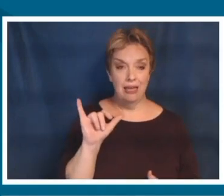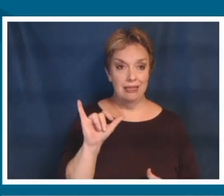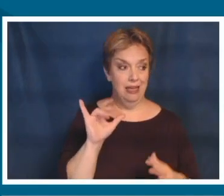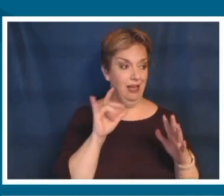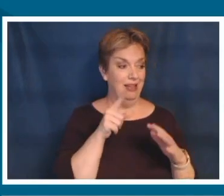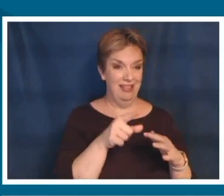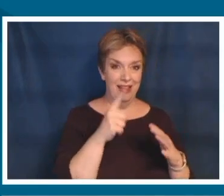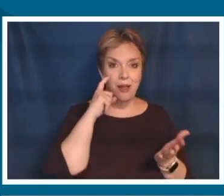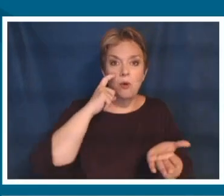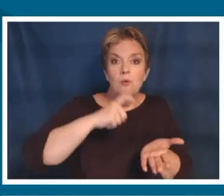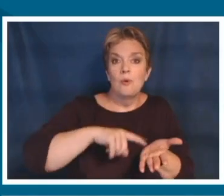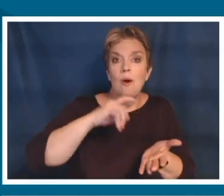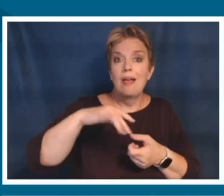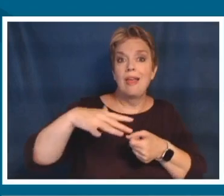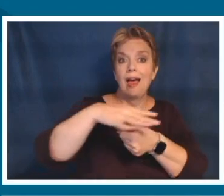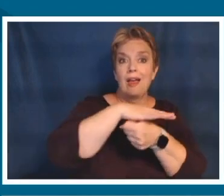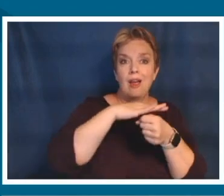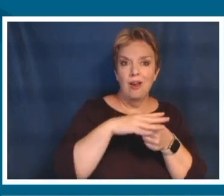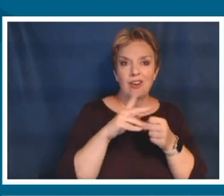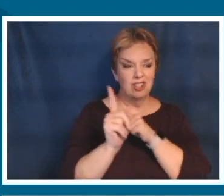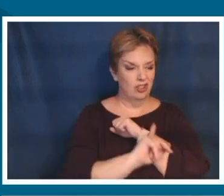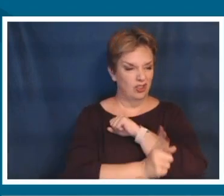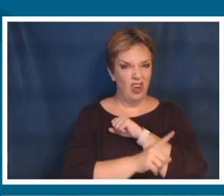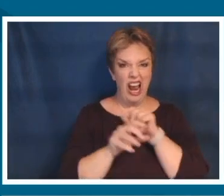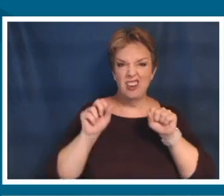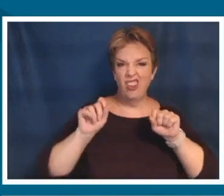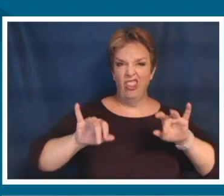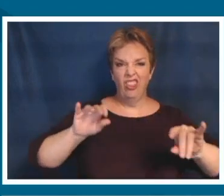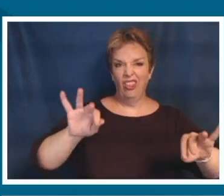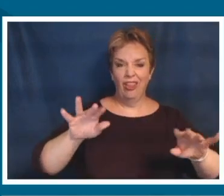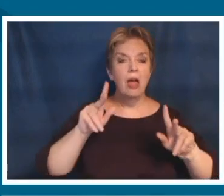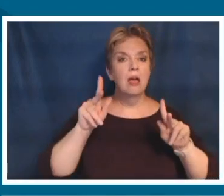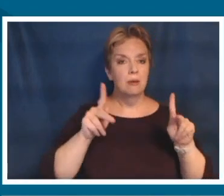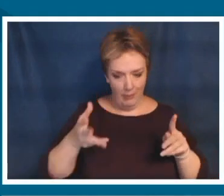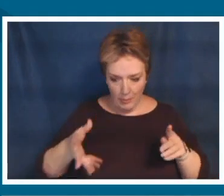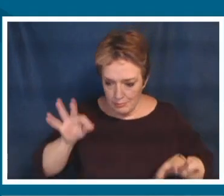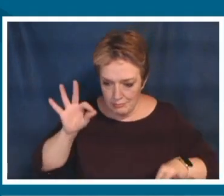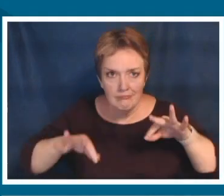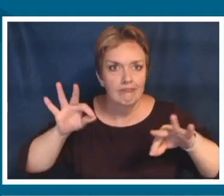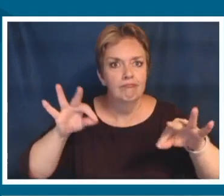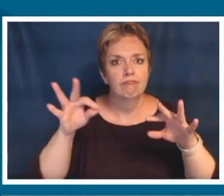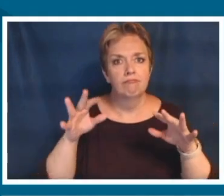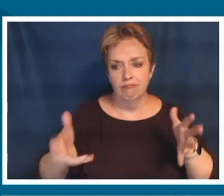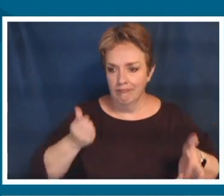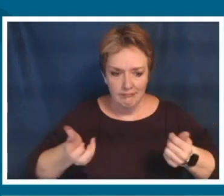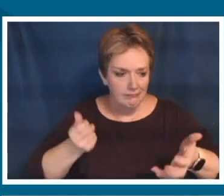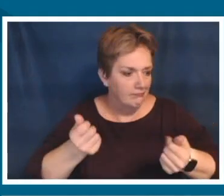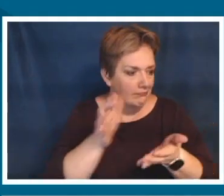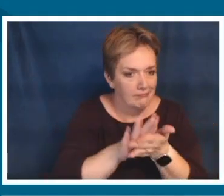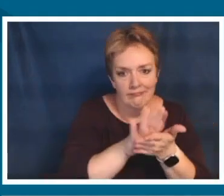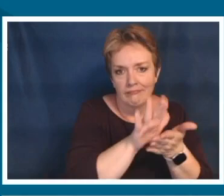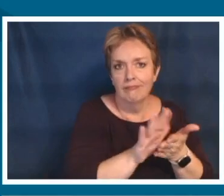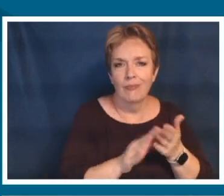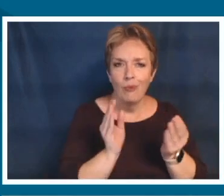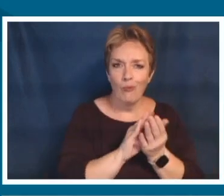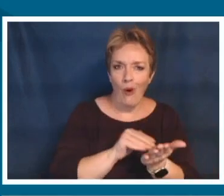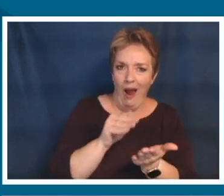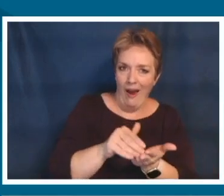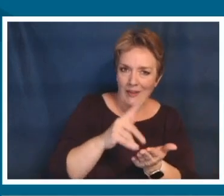occurred more often because this was there so just really interesting that that